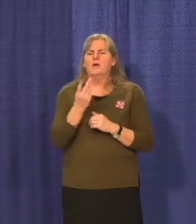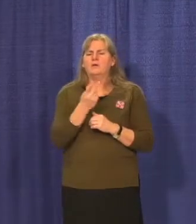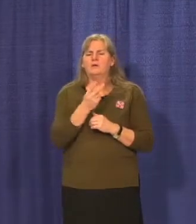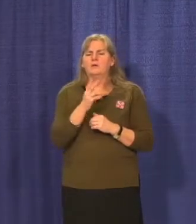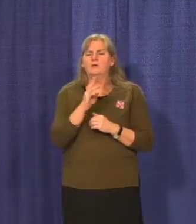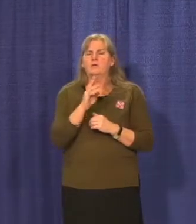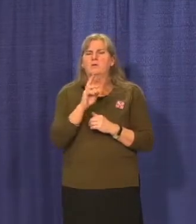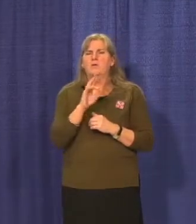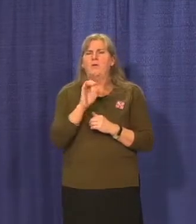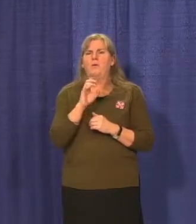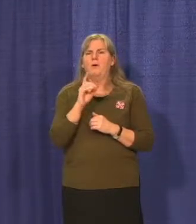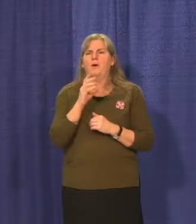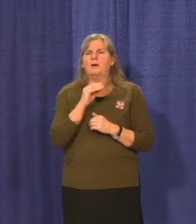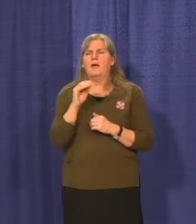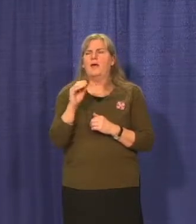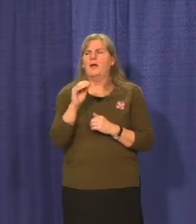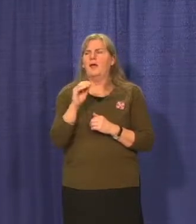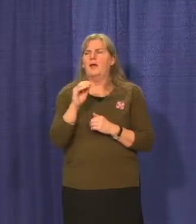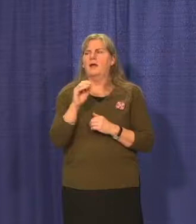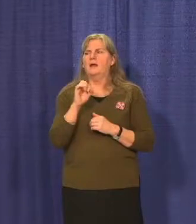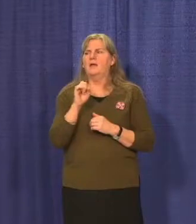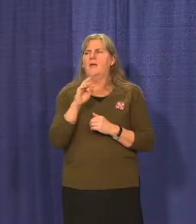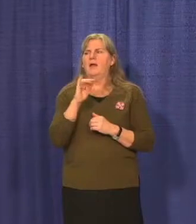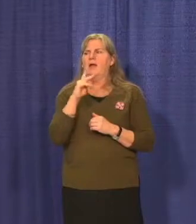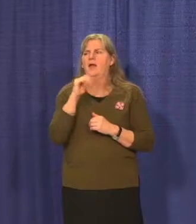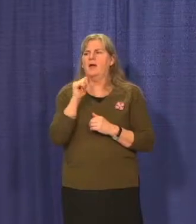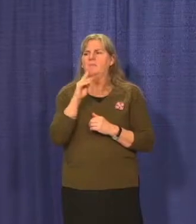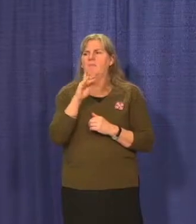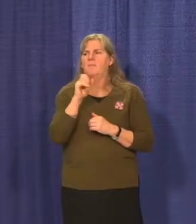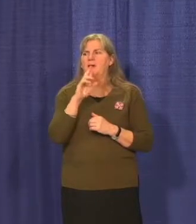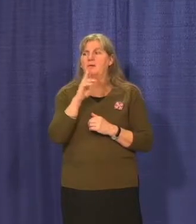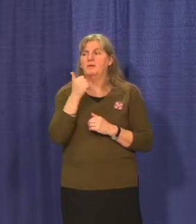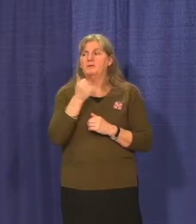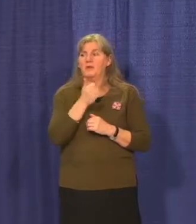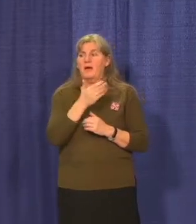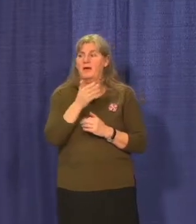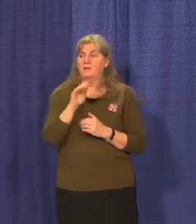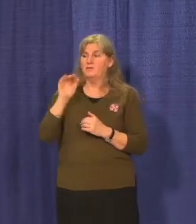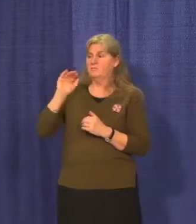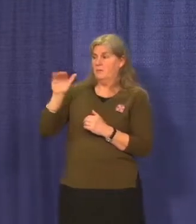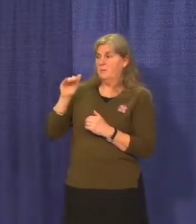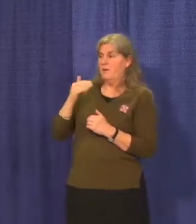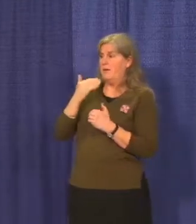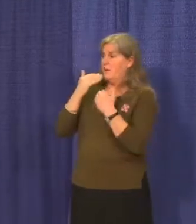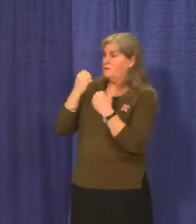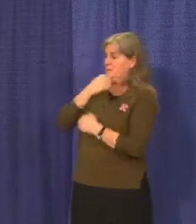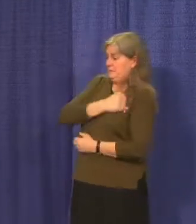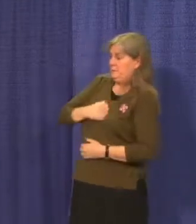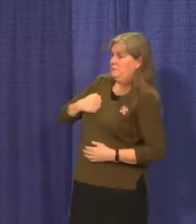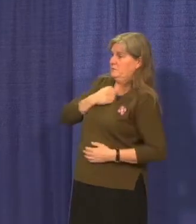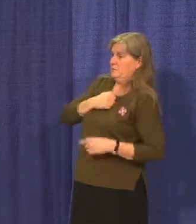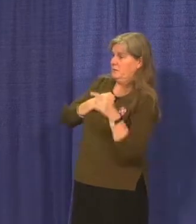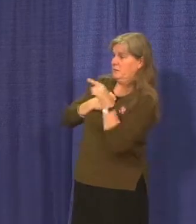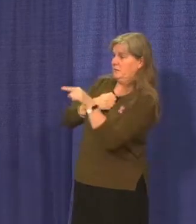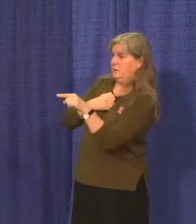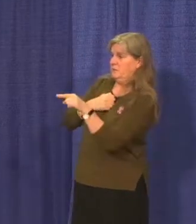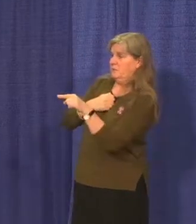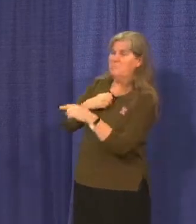couple had an anyway tried to reach out to apologize or indicate that they try to make amends for what they did in our